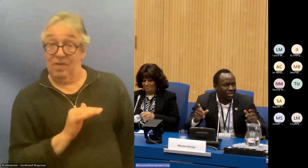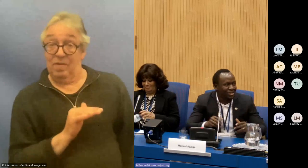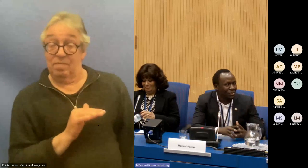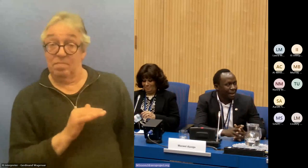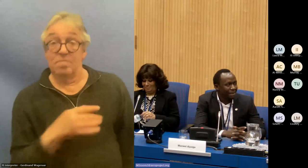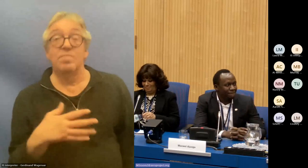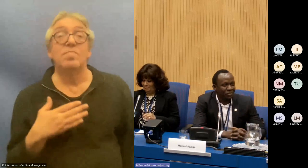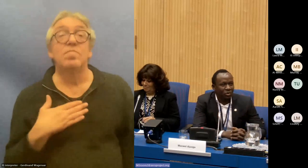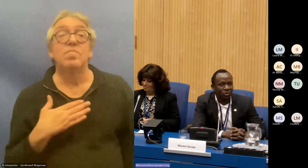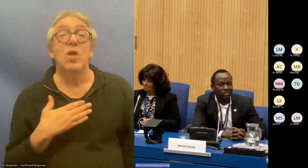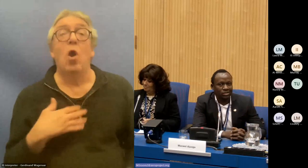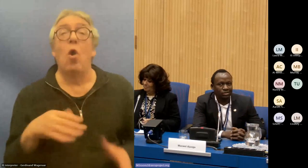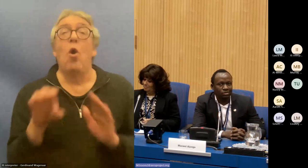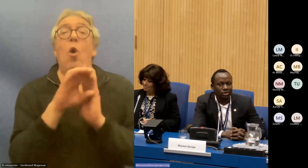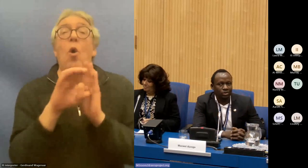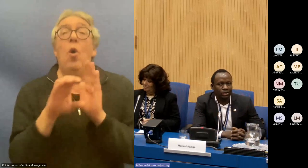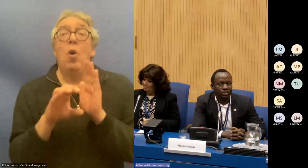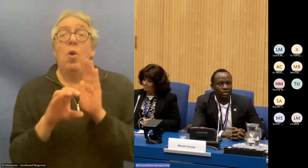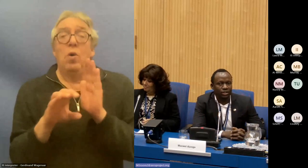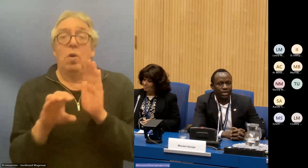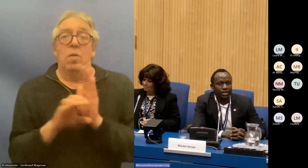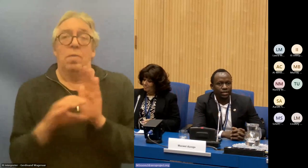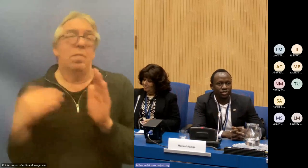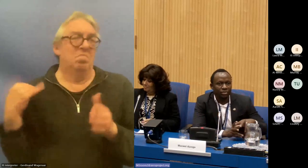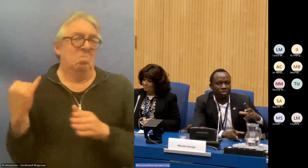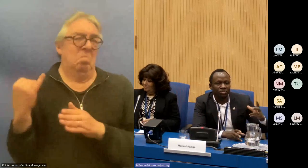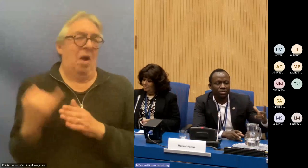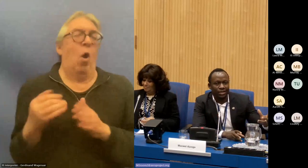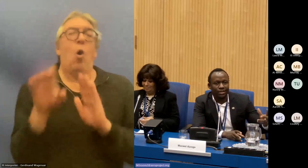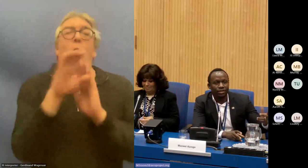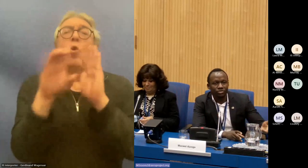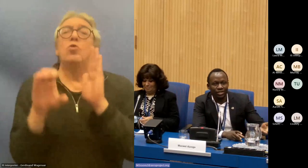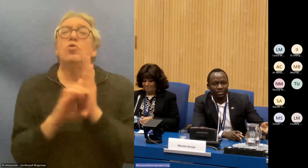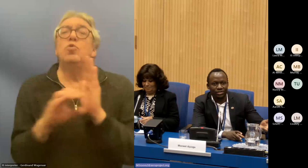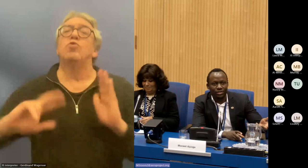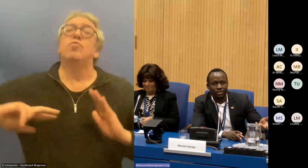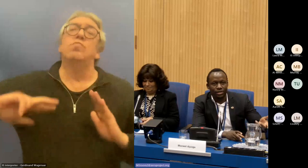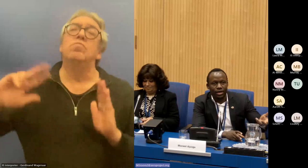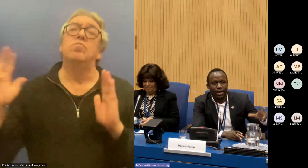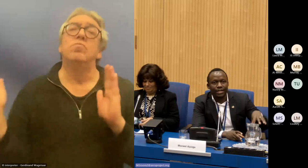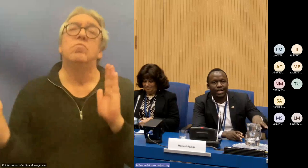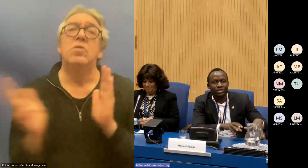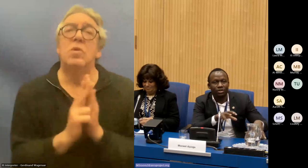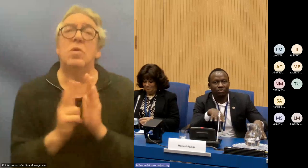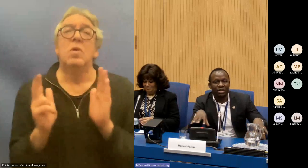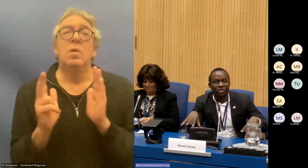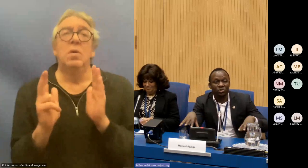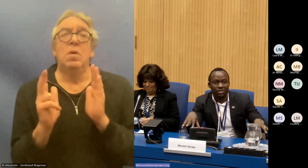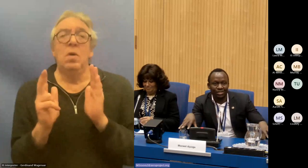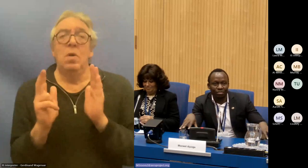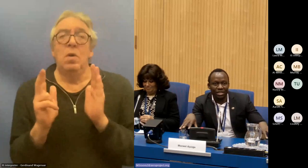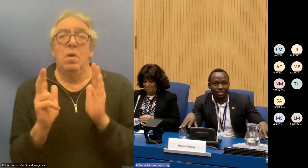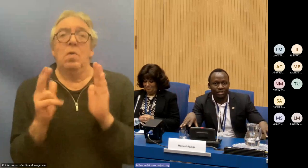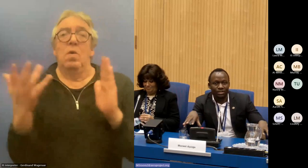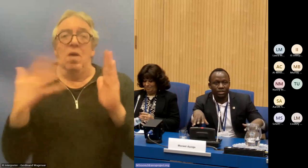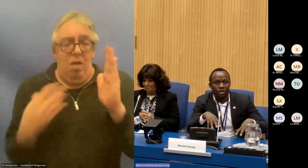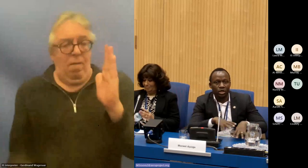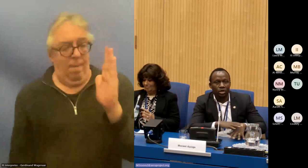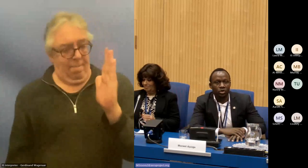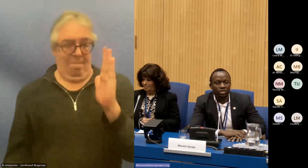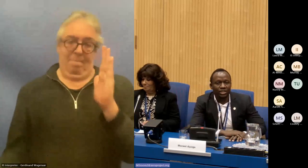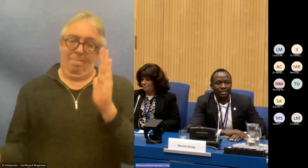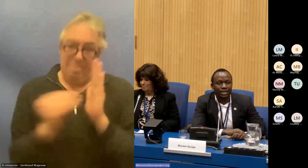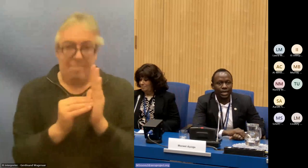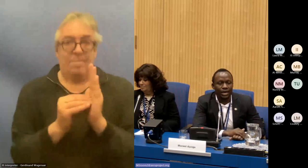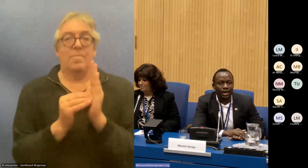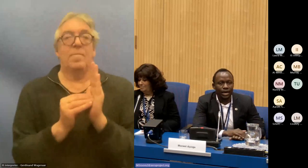longer new, they championed for the interests and the rights of Persons with disabilities. Not just